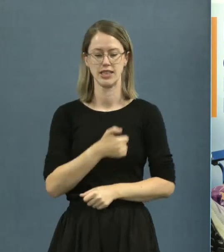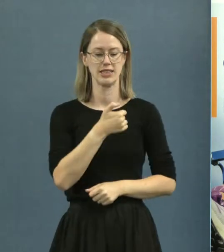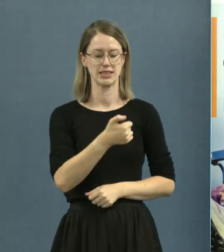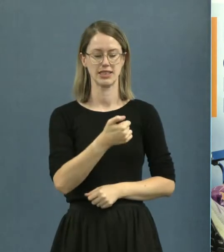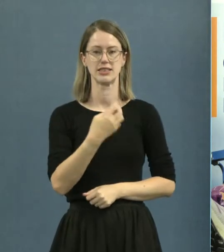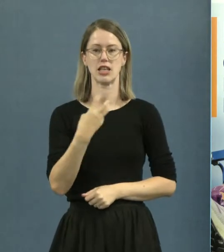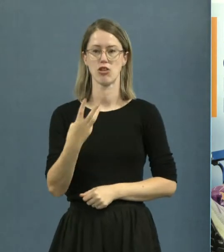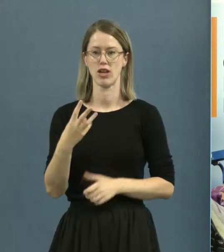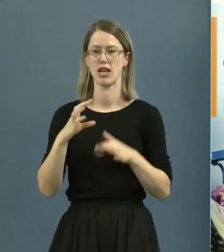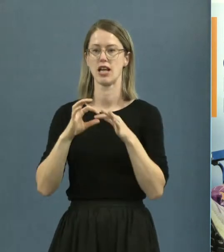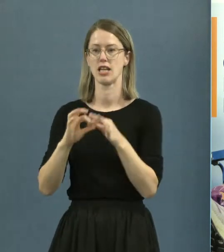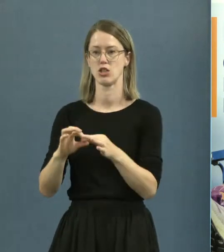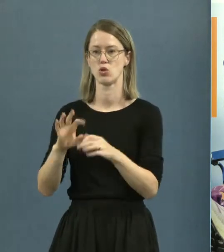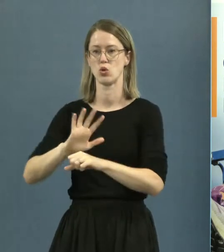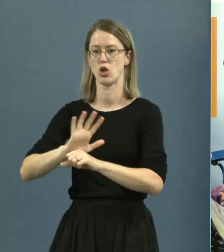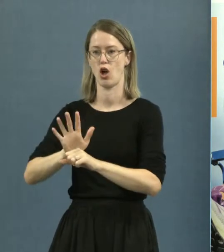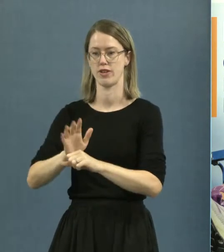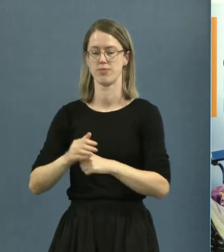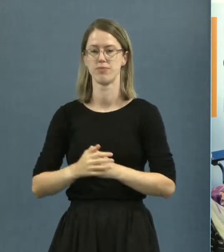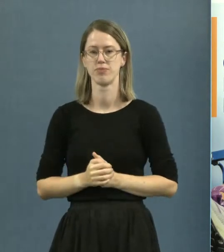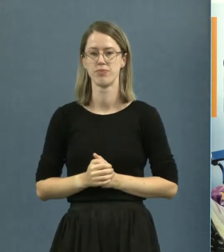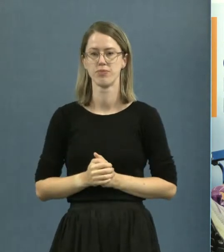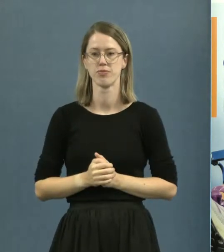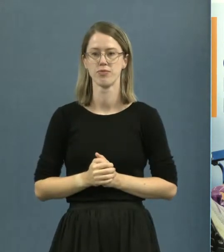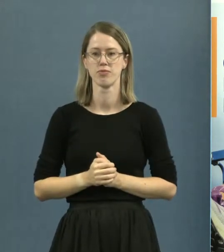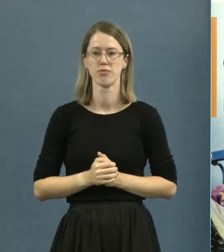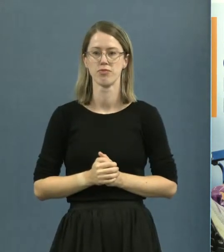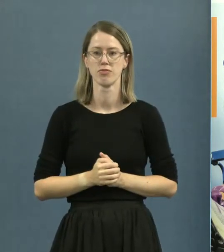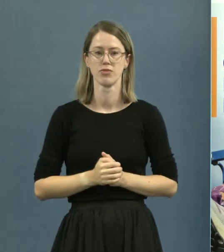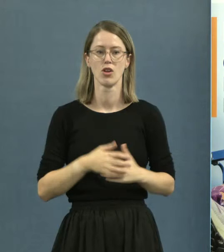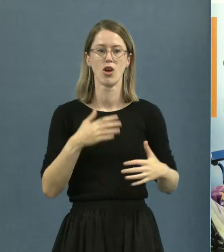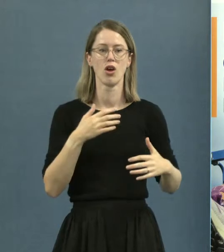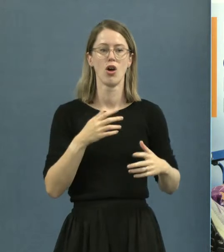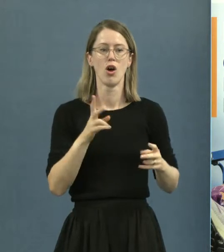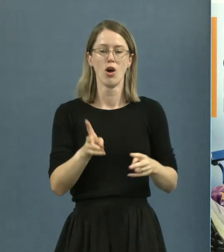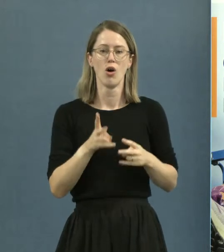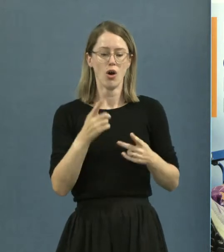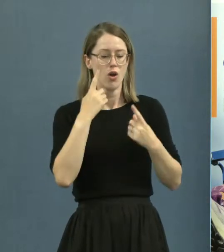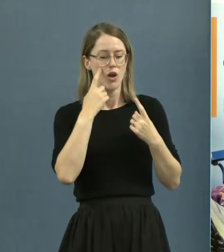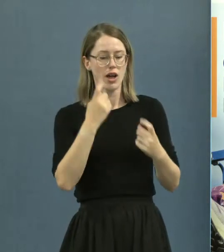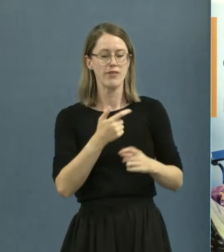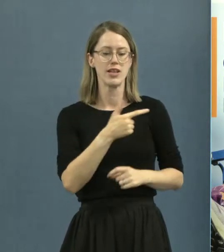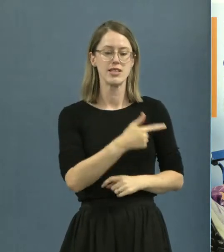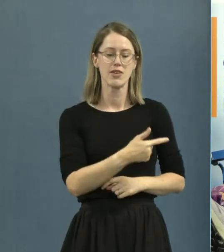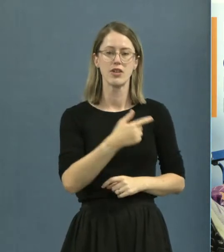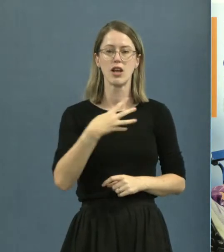patients and 63 are COVID positive. Across Canterbury,